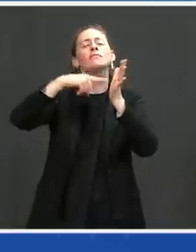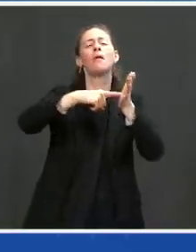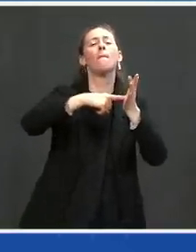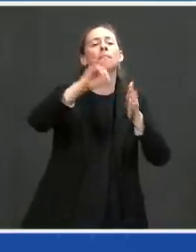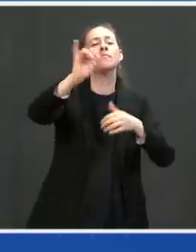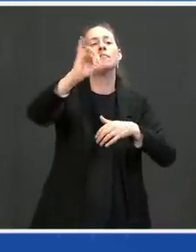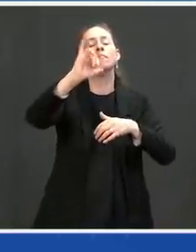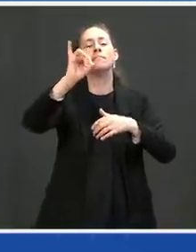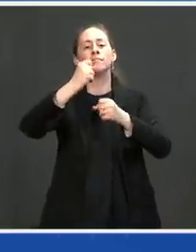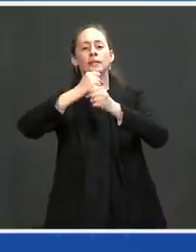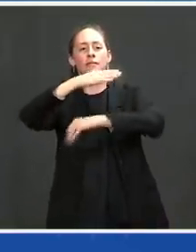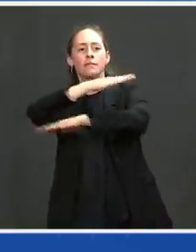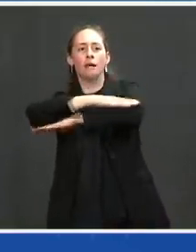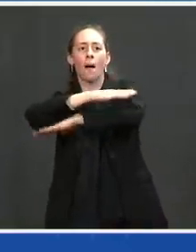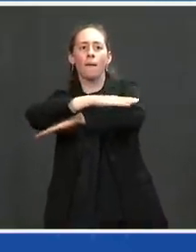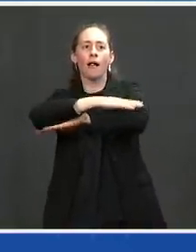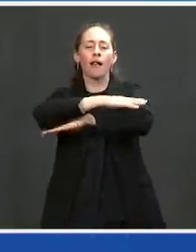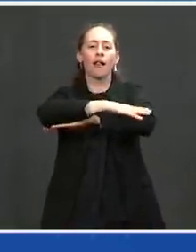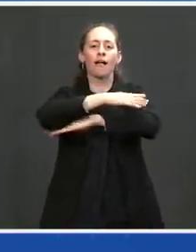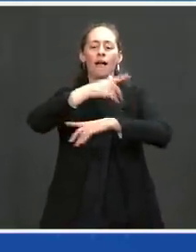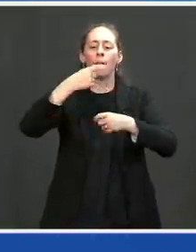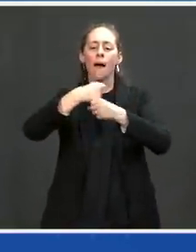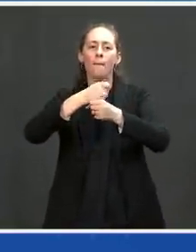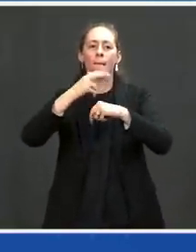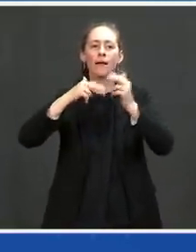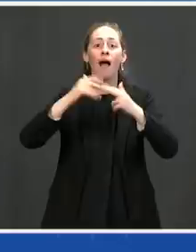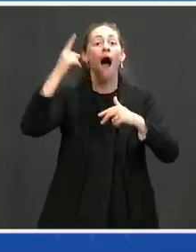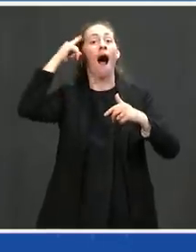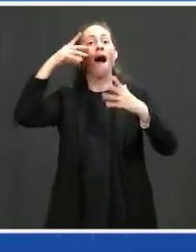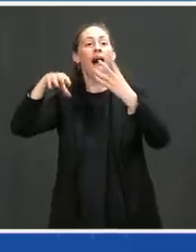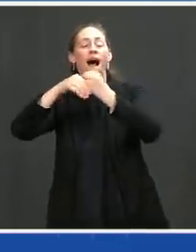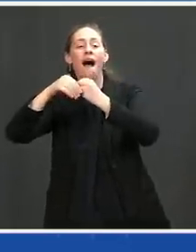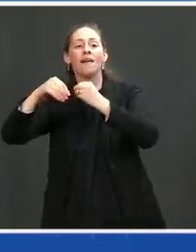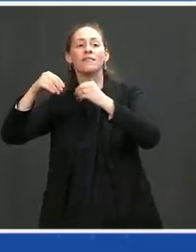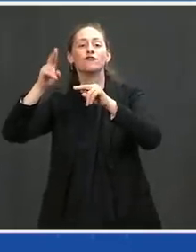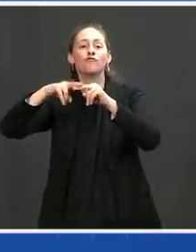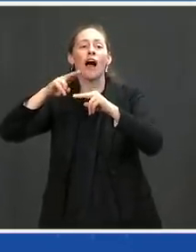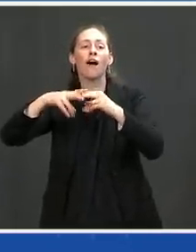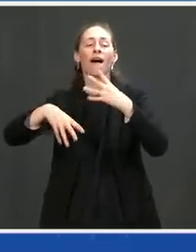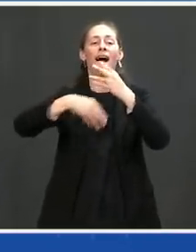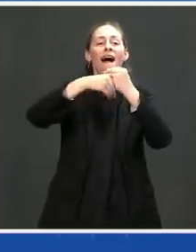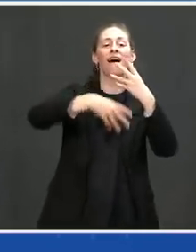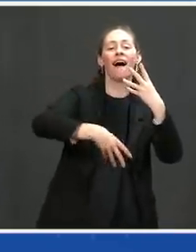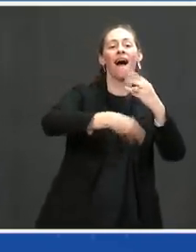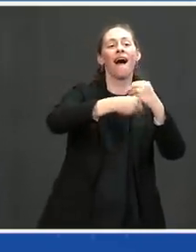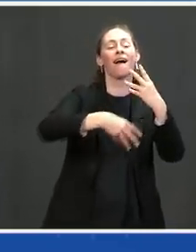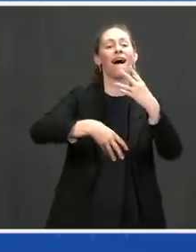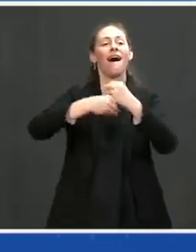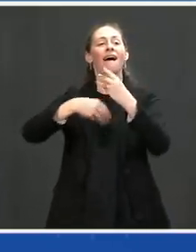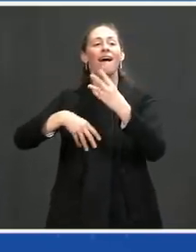saying, "I got a great idea. Let's sell everything we have. Give it to a coyote.